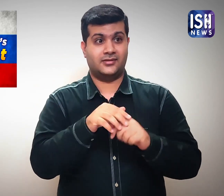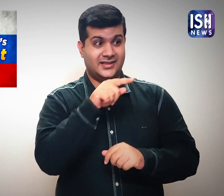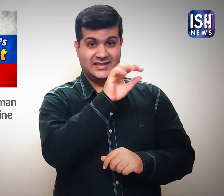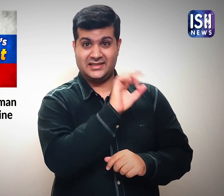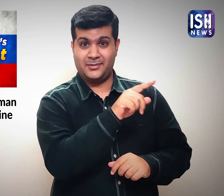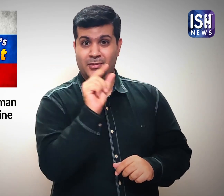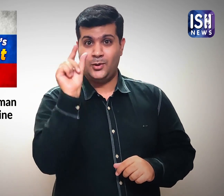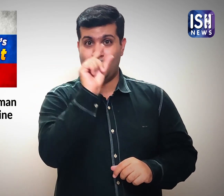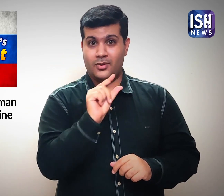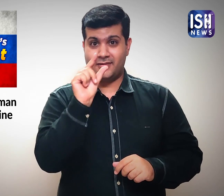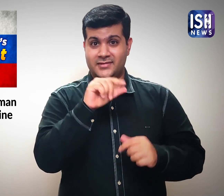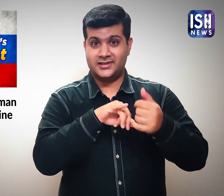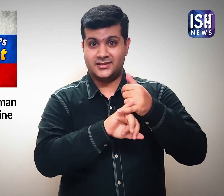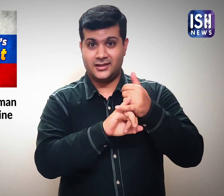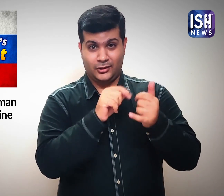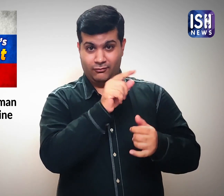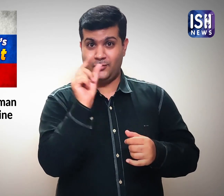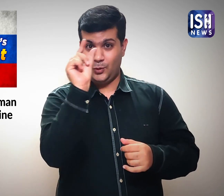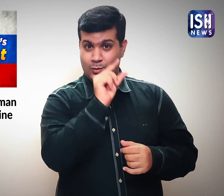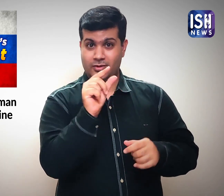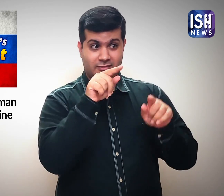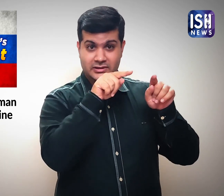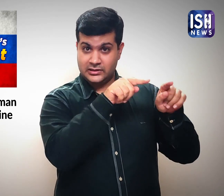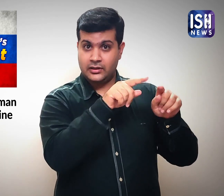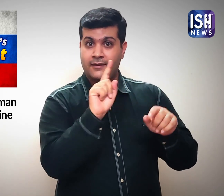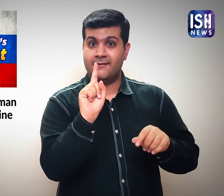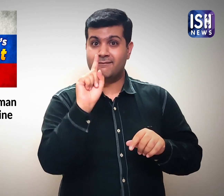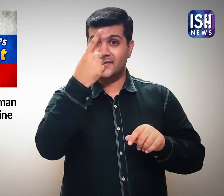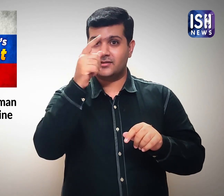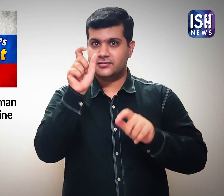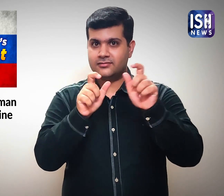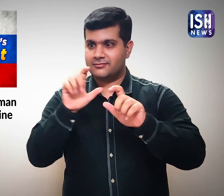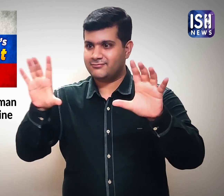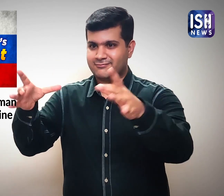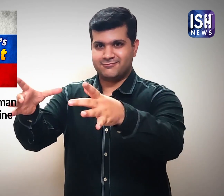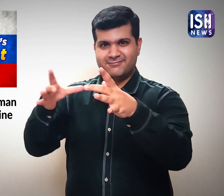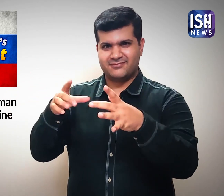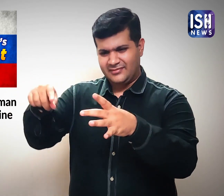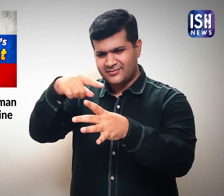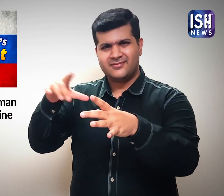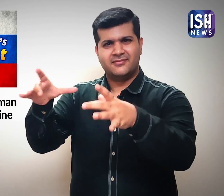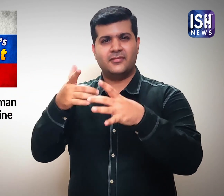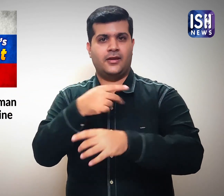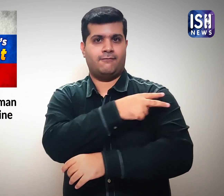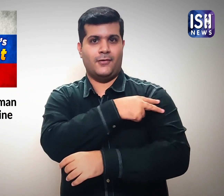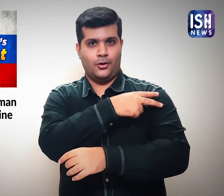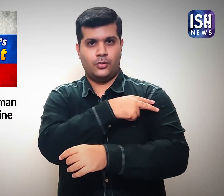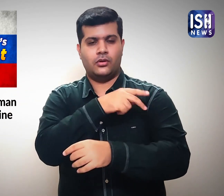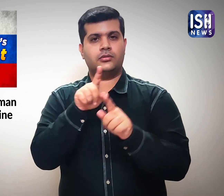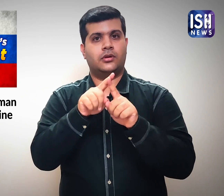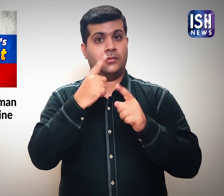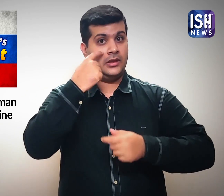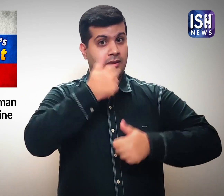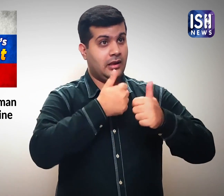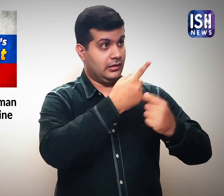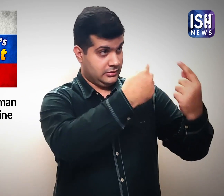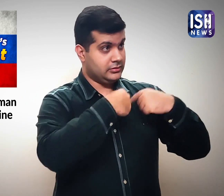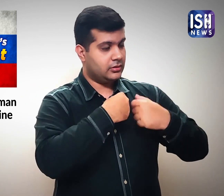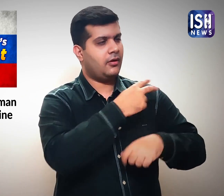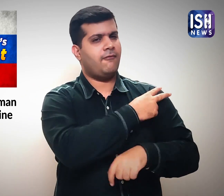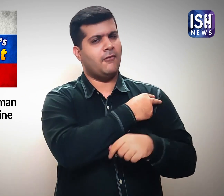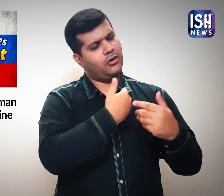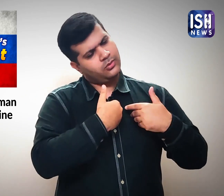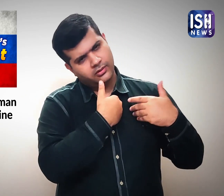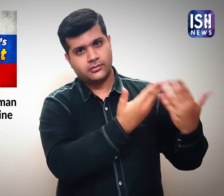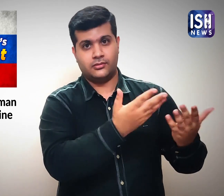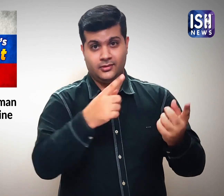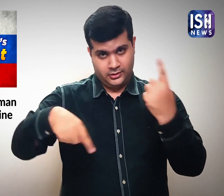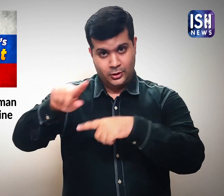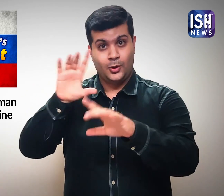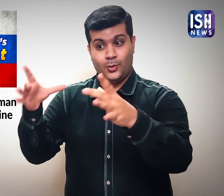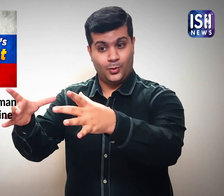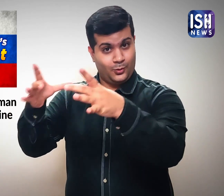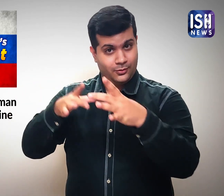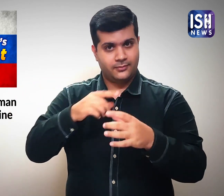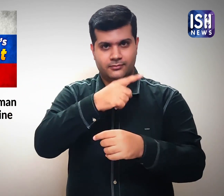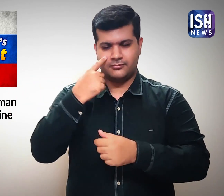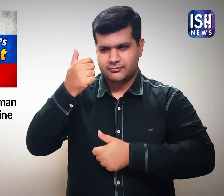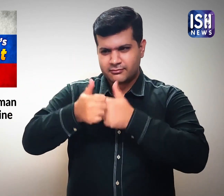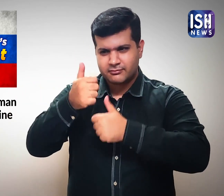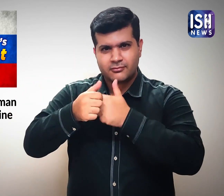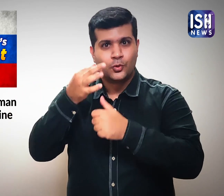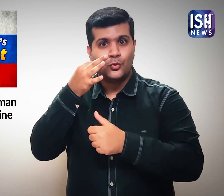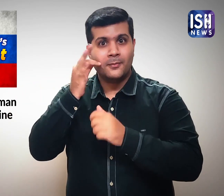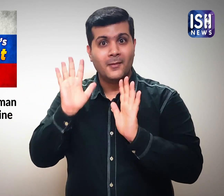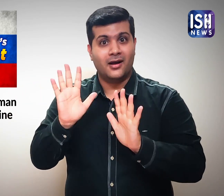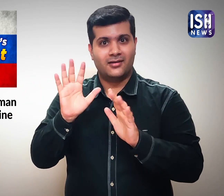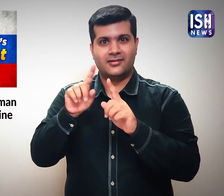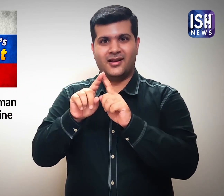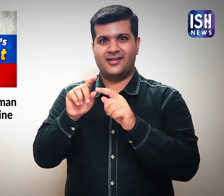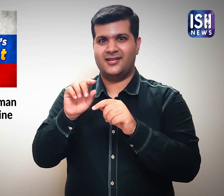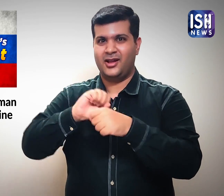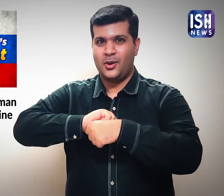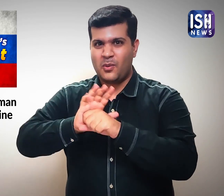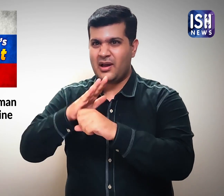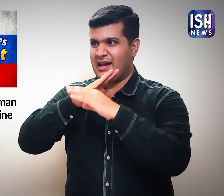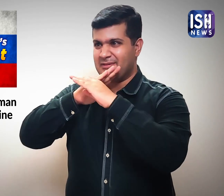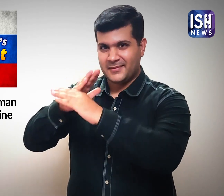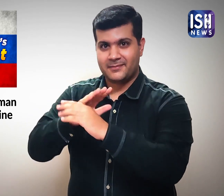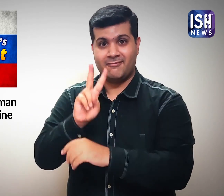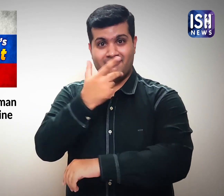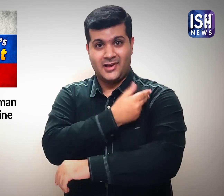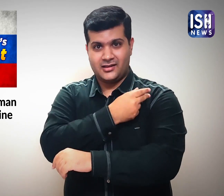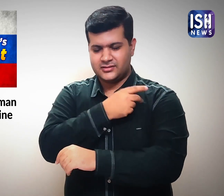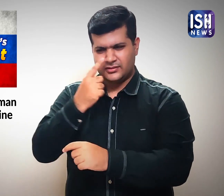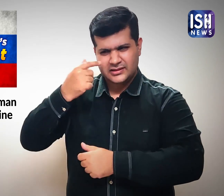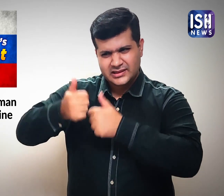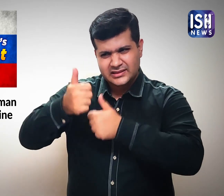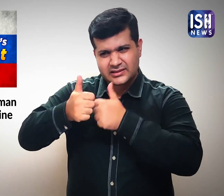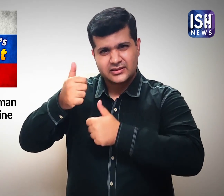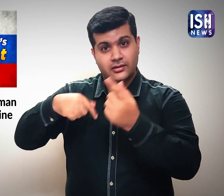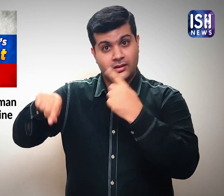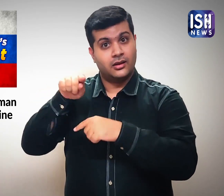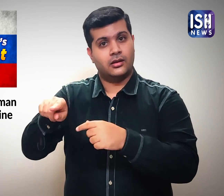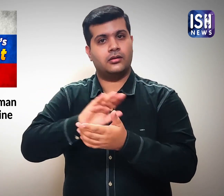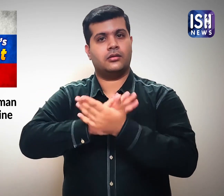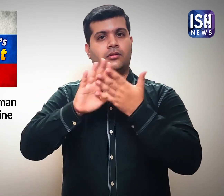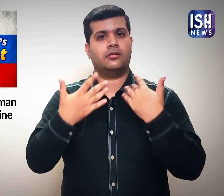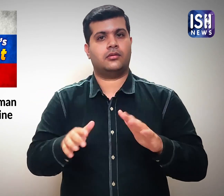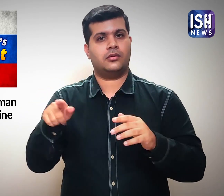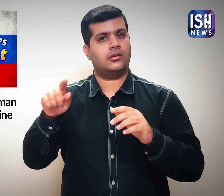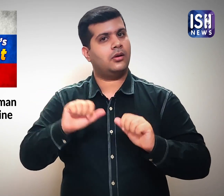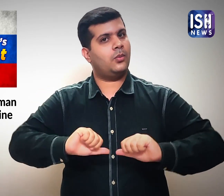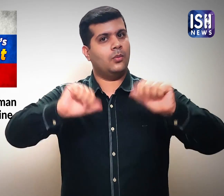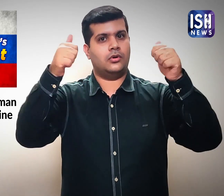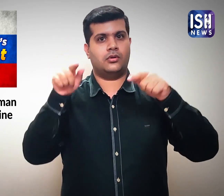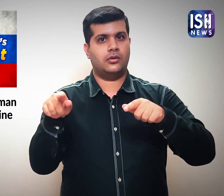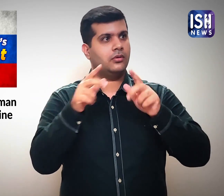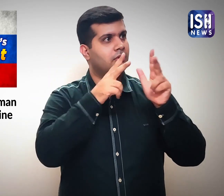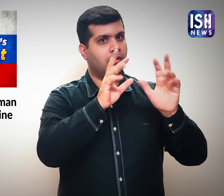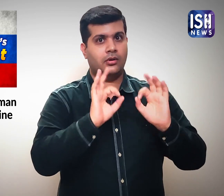"Sechenov University has successfully completed the tests on the volunteers.”